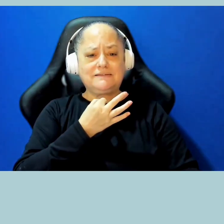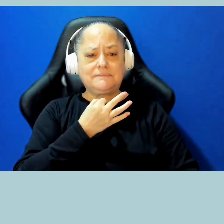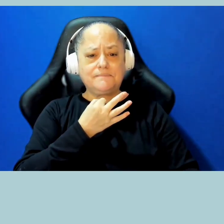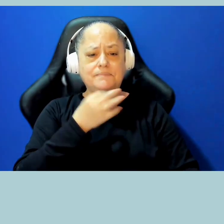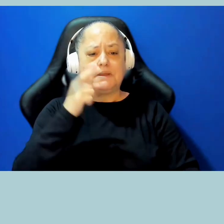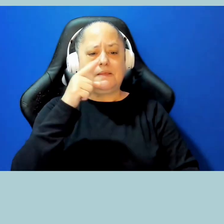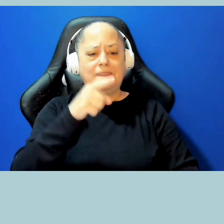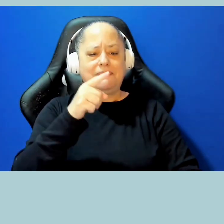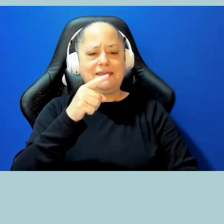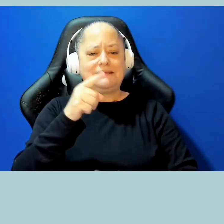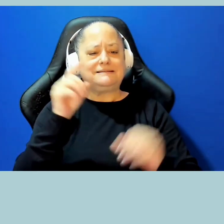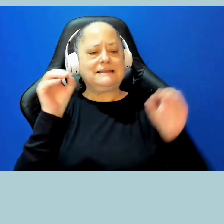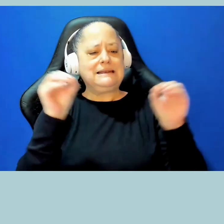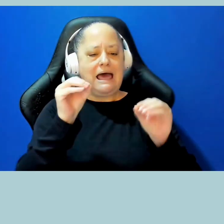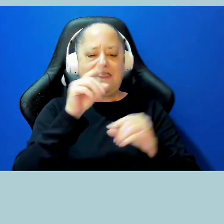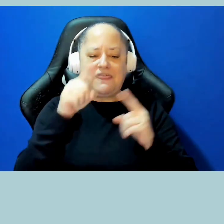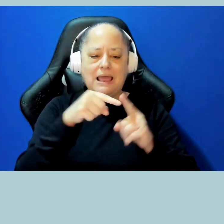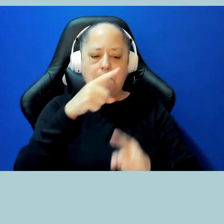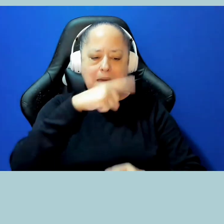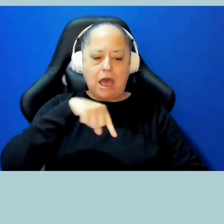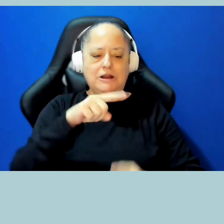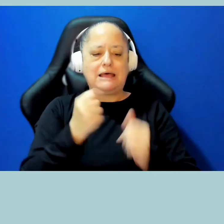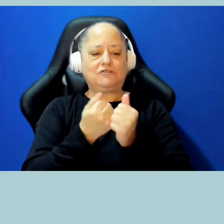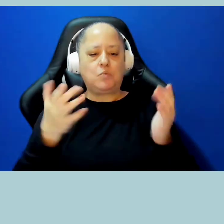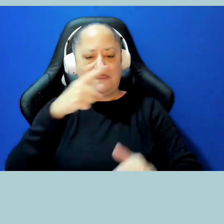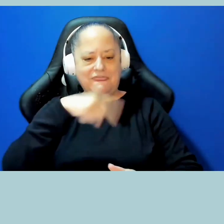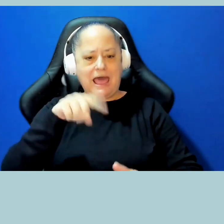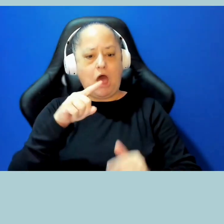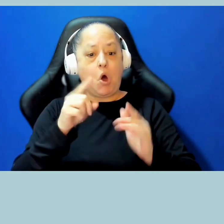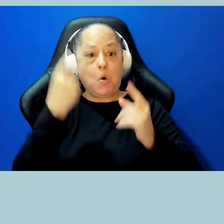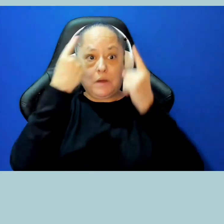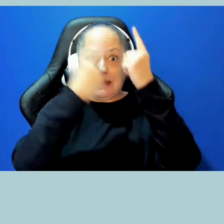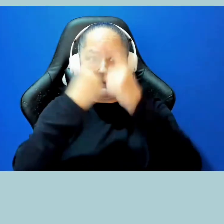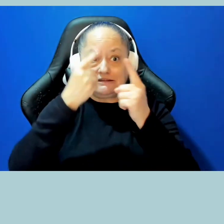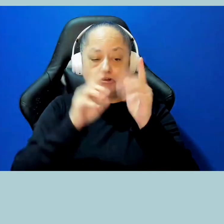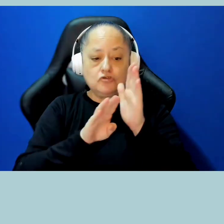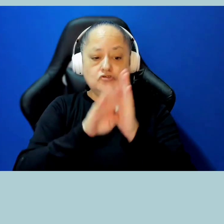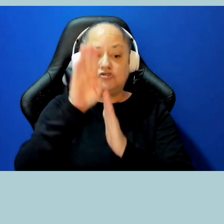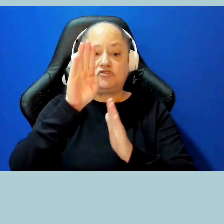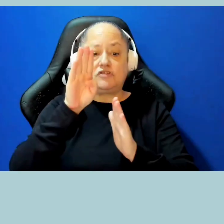of nothing about us without us was considered in the development of the strategic plan and if you can